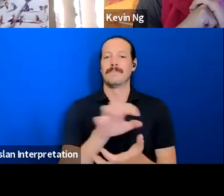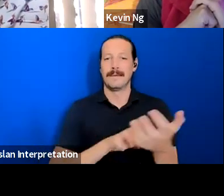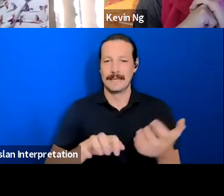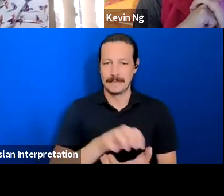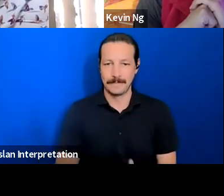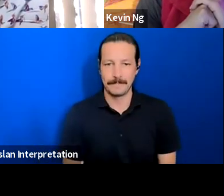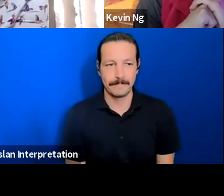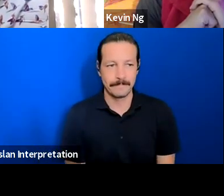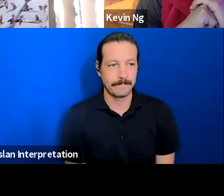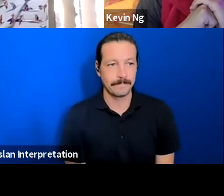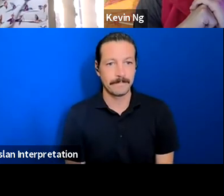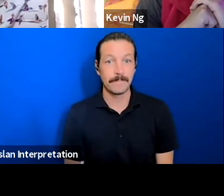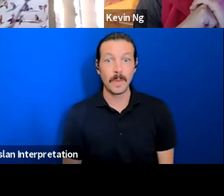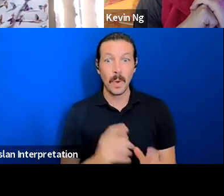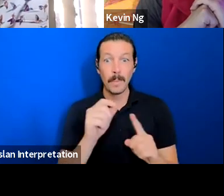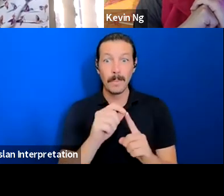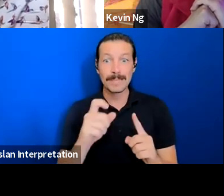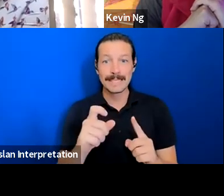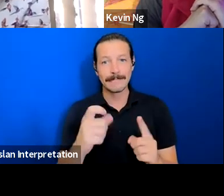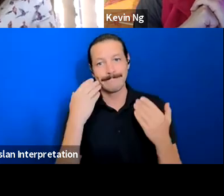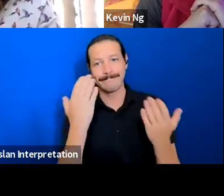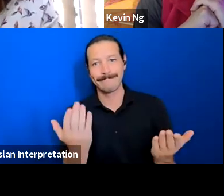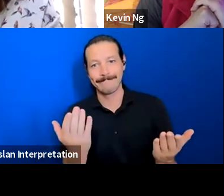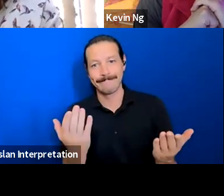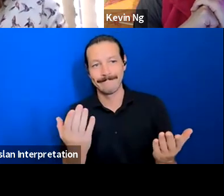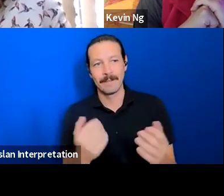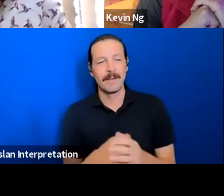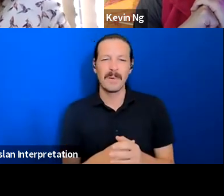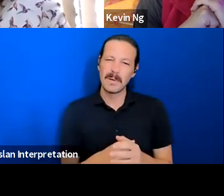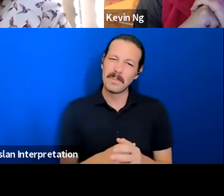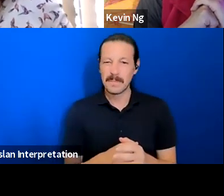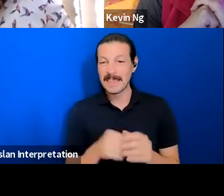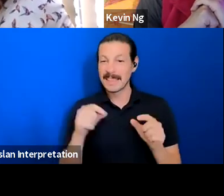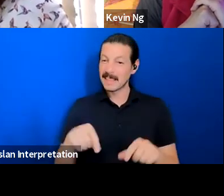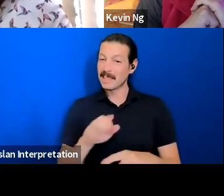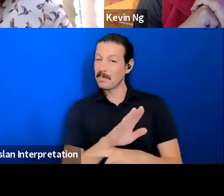looking at maybe around 600 for this panel for this pool I should say, so we'll see how we go.